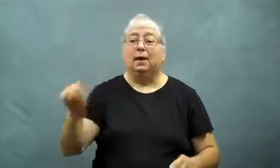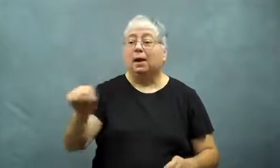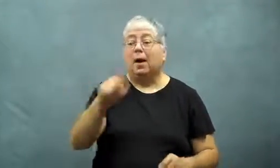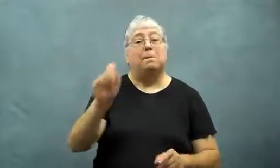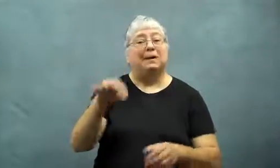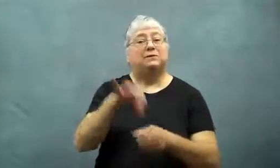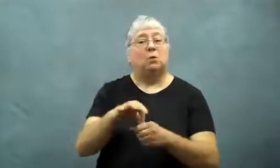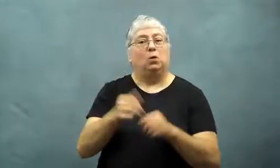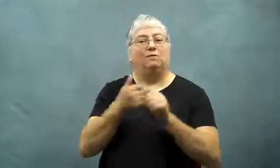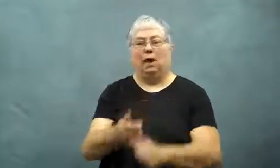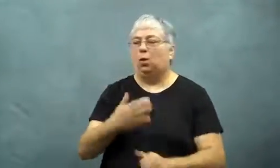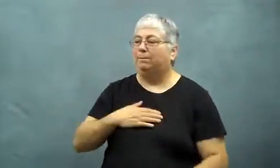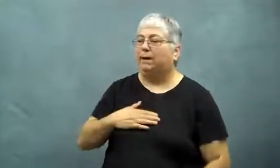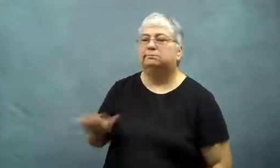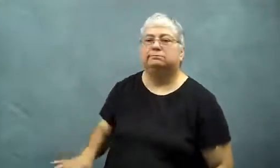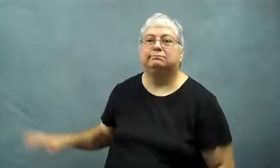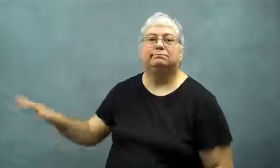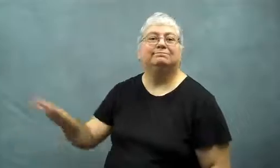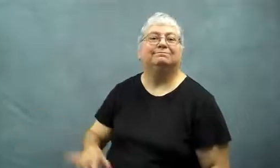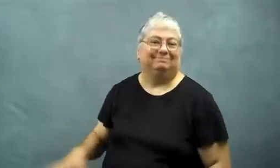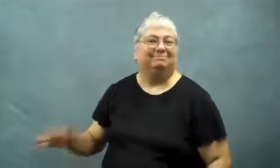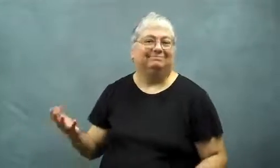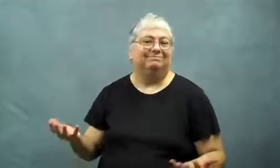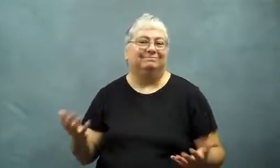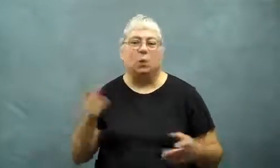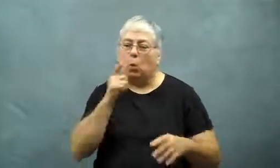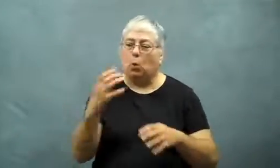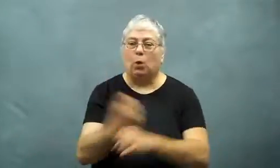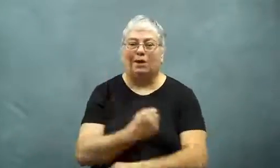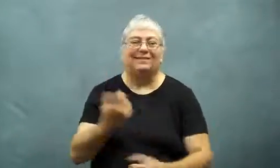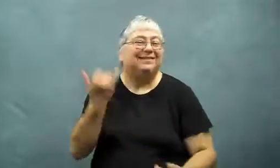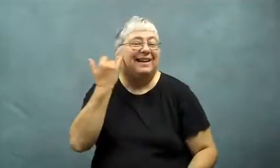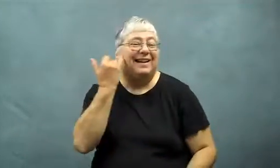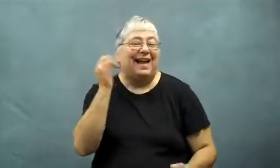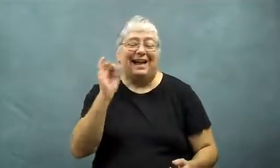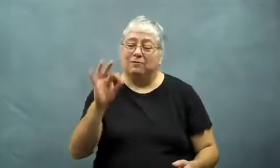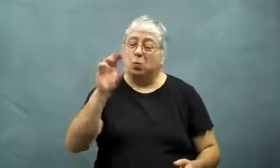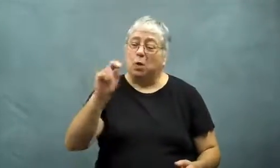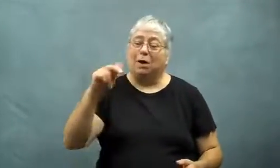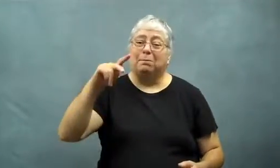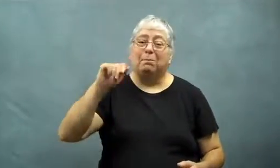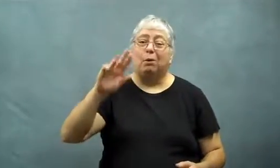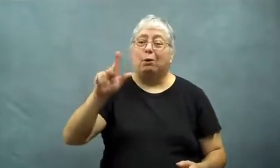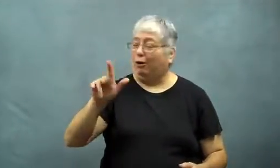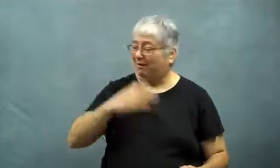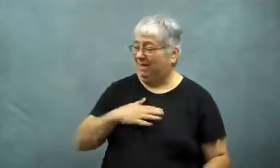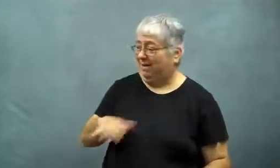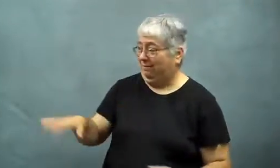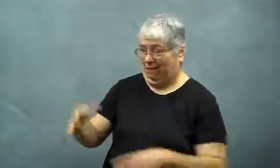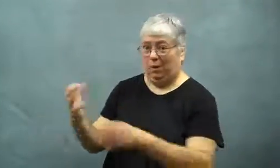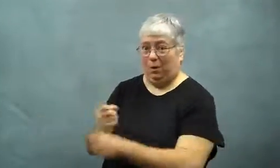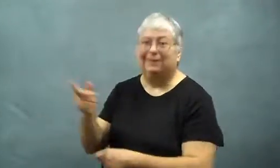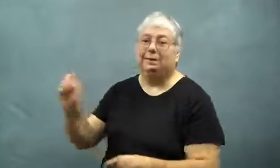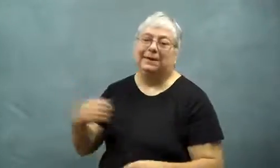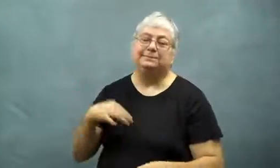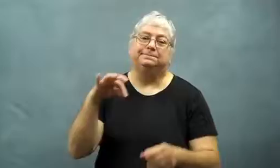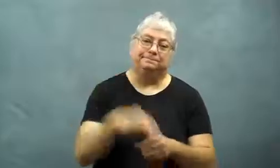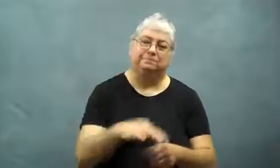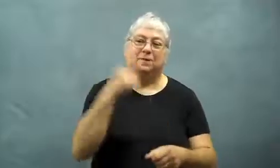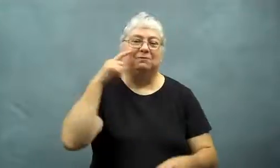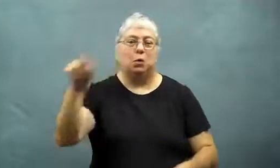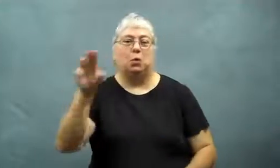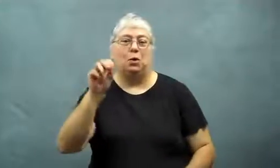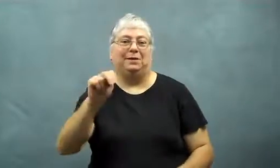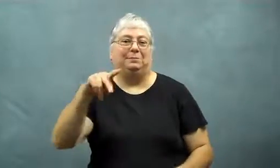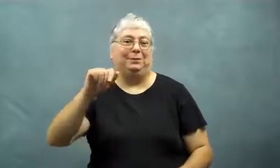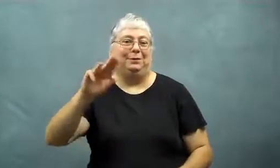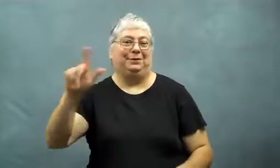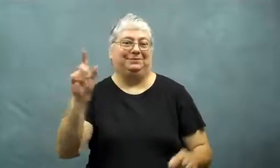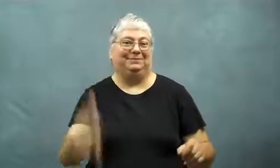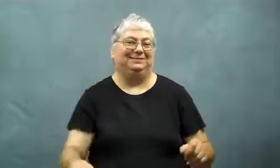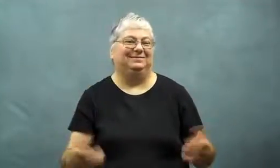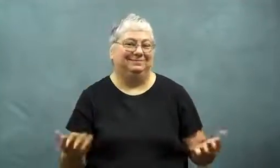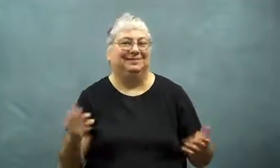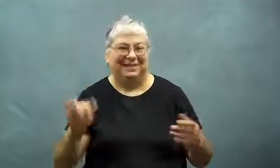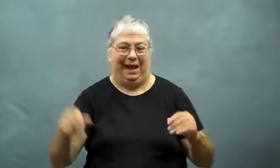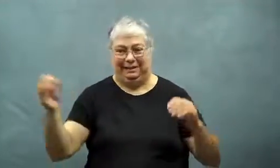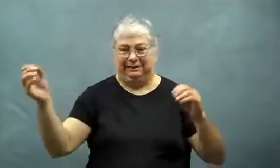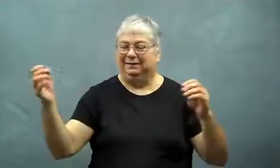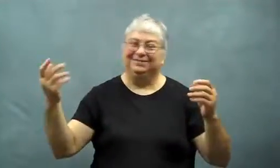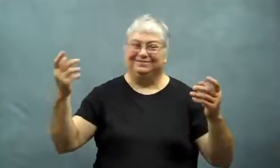The delegates had to cast their votes according to the election results in their area.